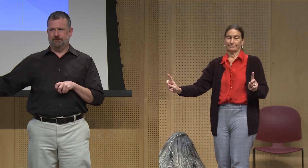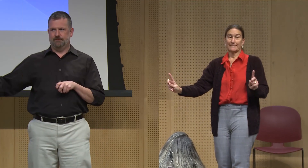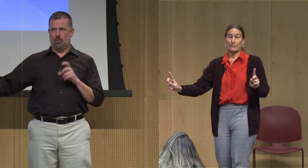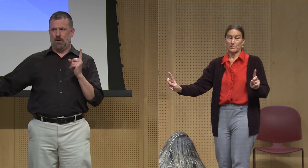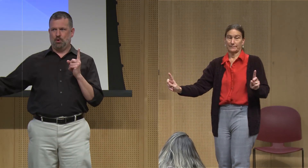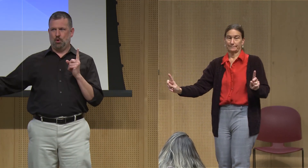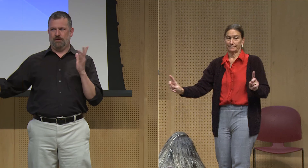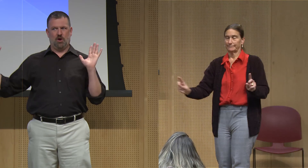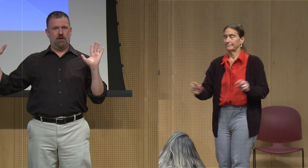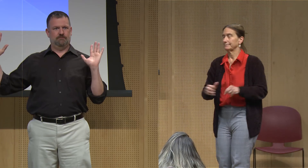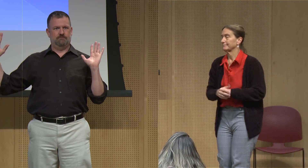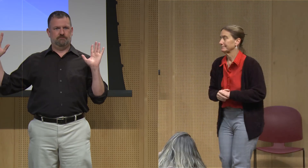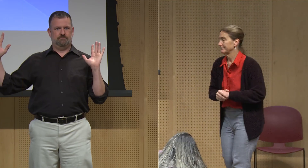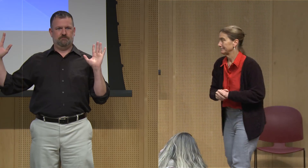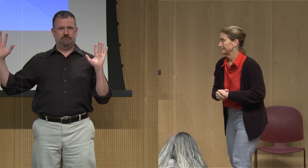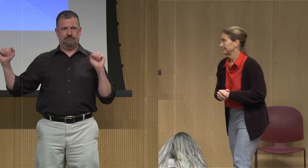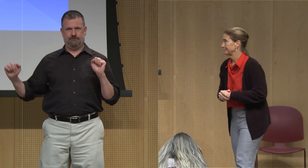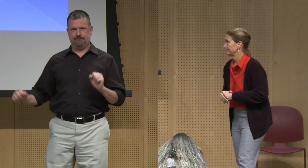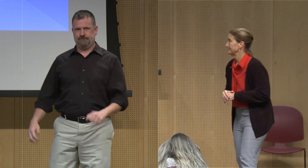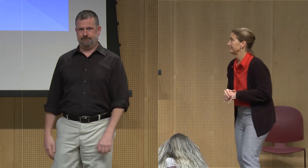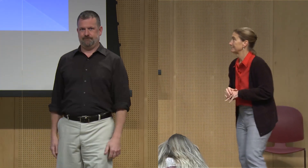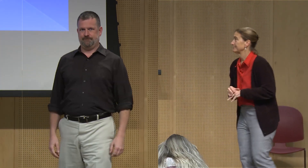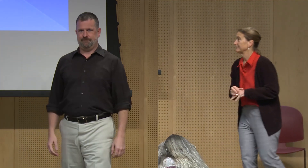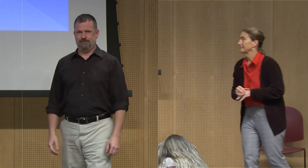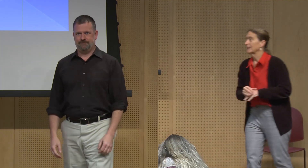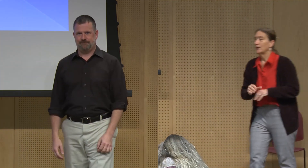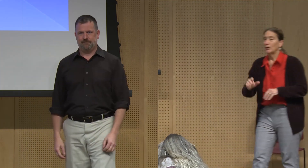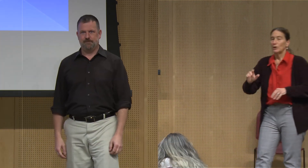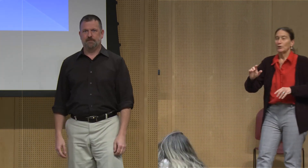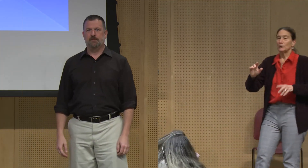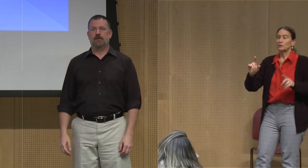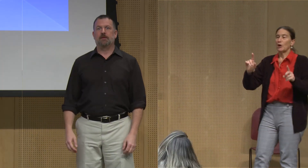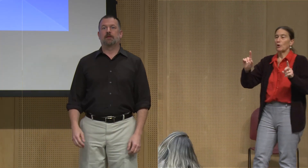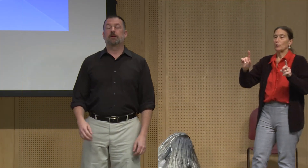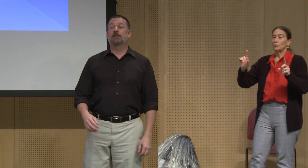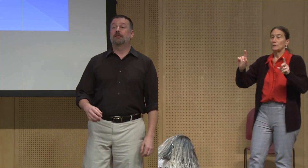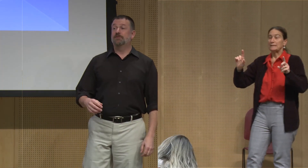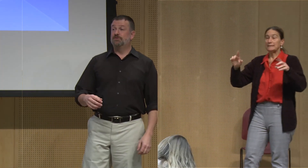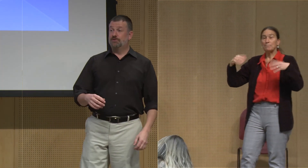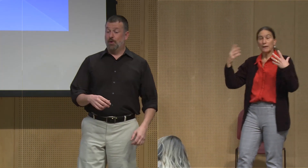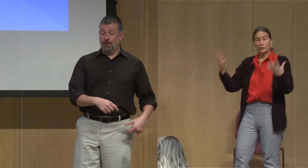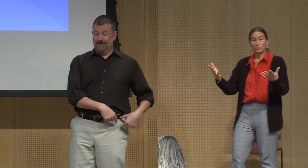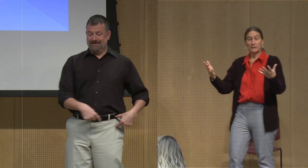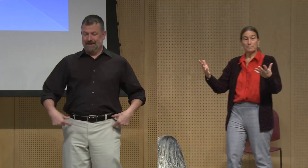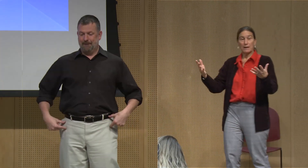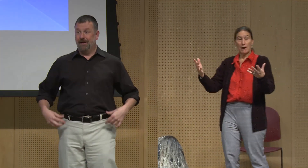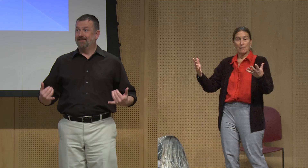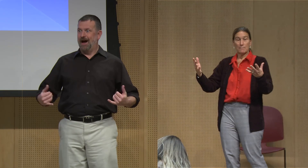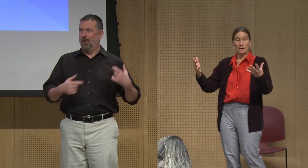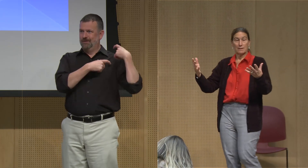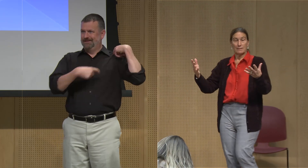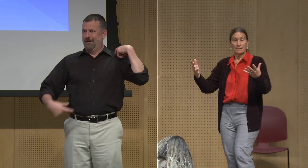THAT WAS IT. SO SEATBELT USE HAS BECOME--